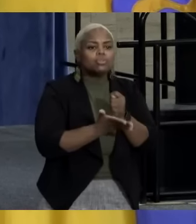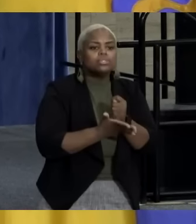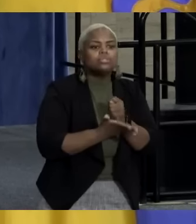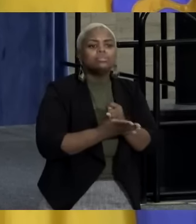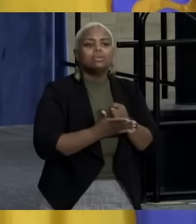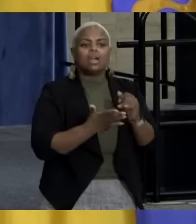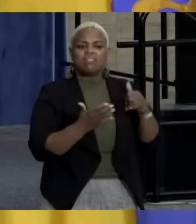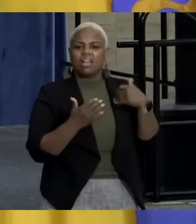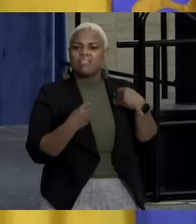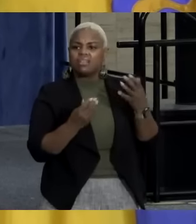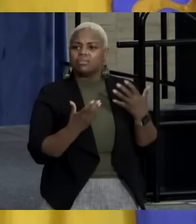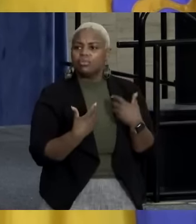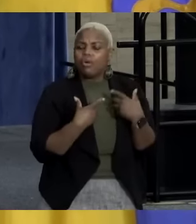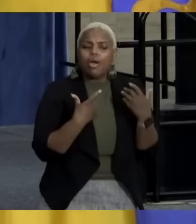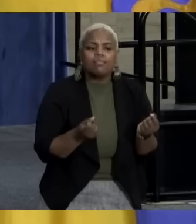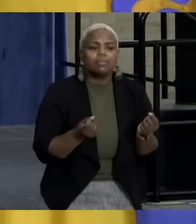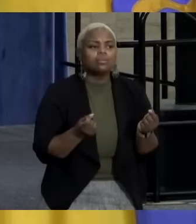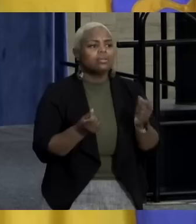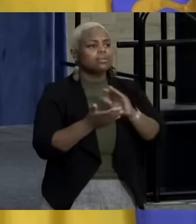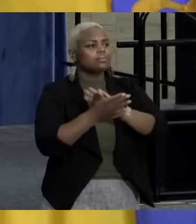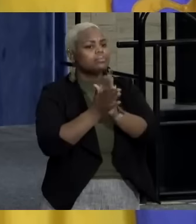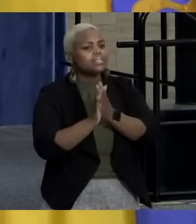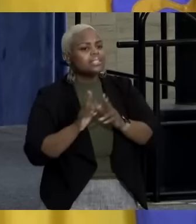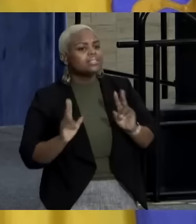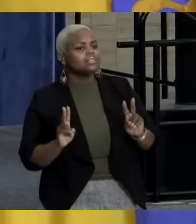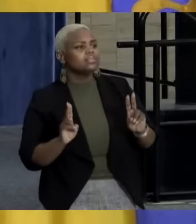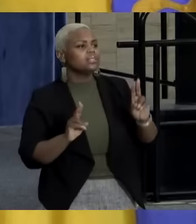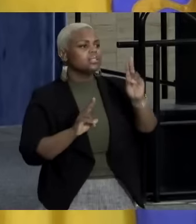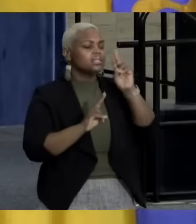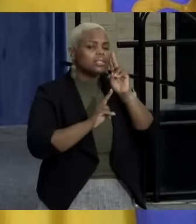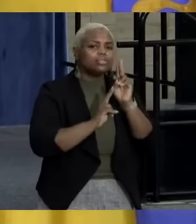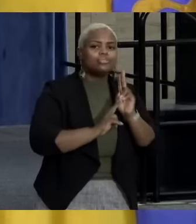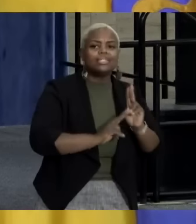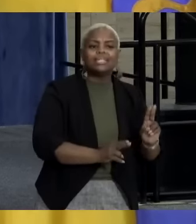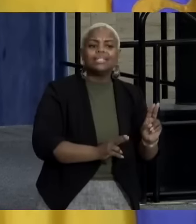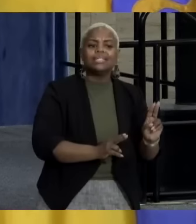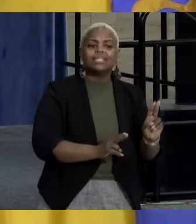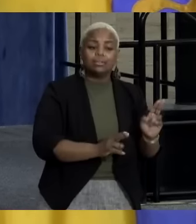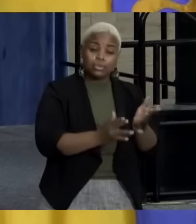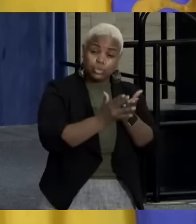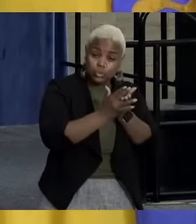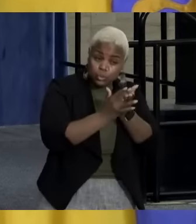peace, and dignity through one of life's most difficult transitions,